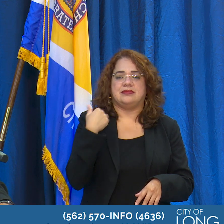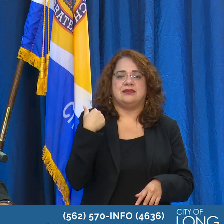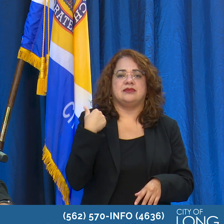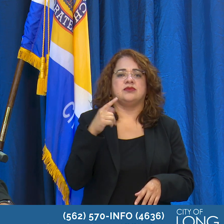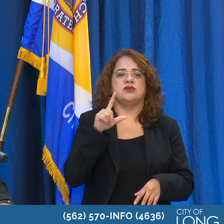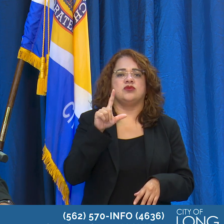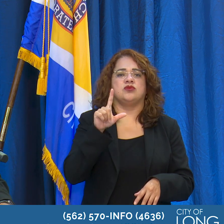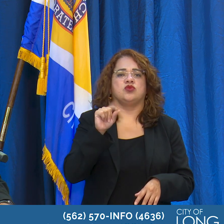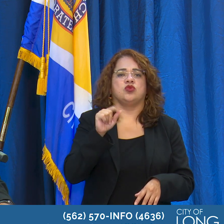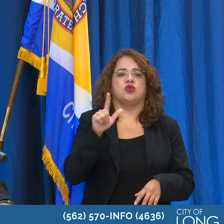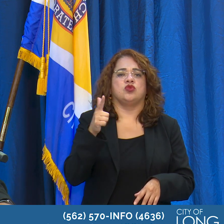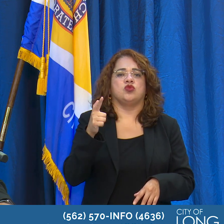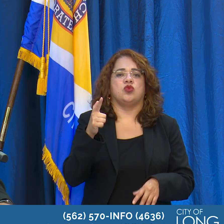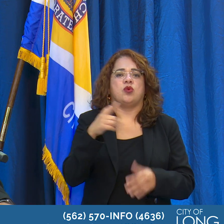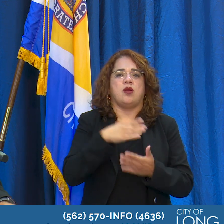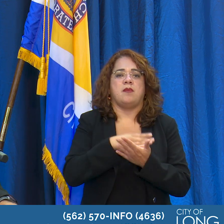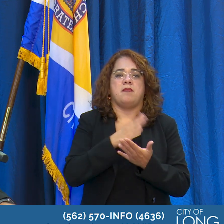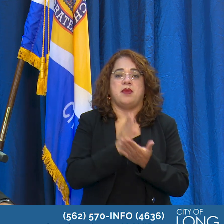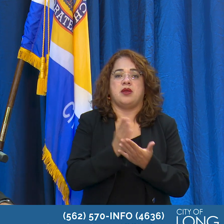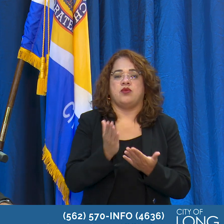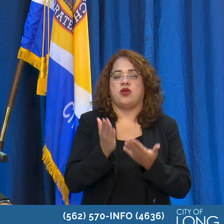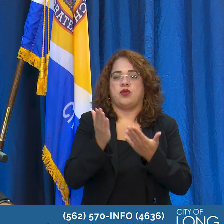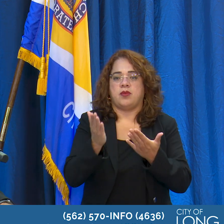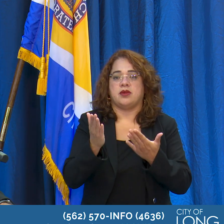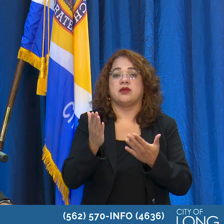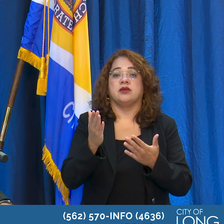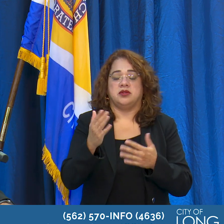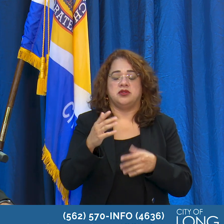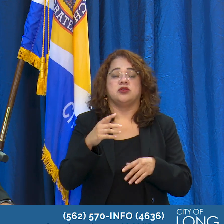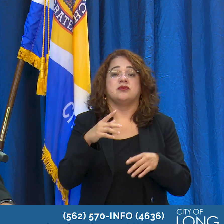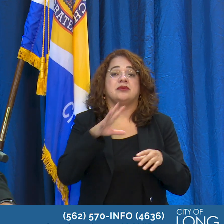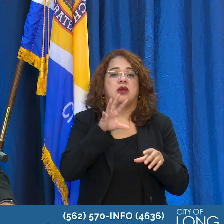and budget for the City of Long Beach and we talked about that at our last